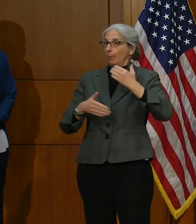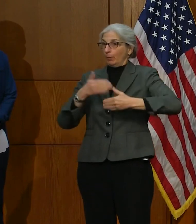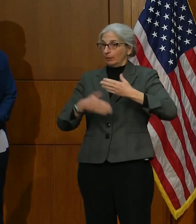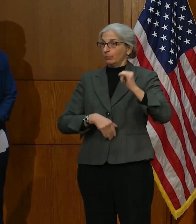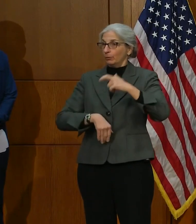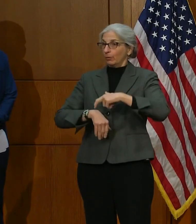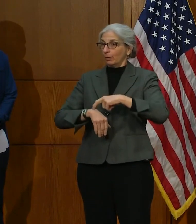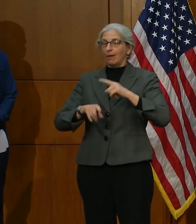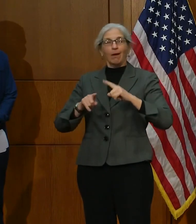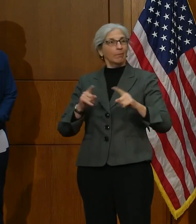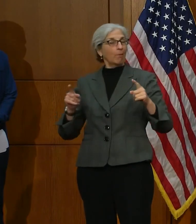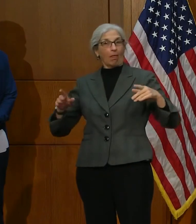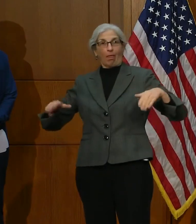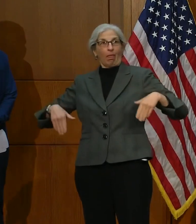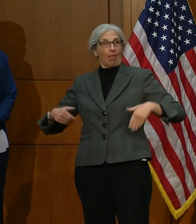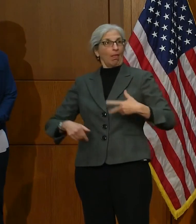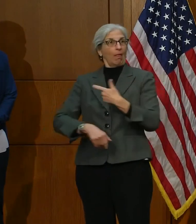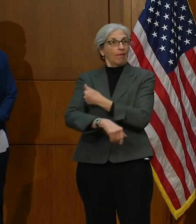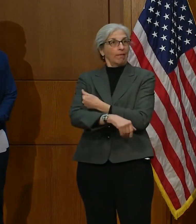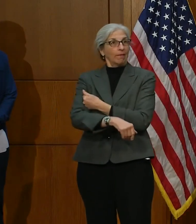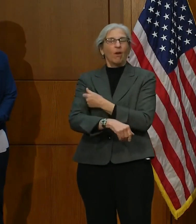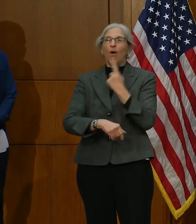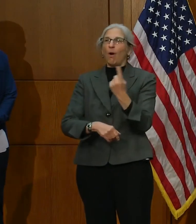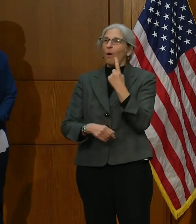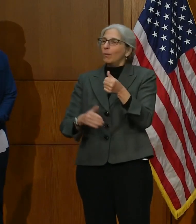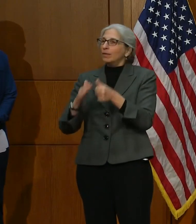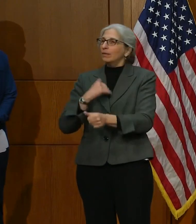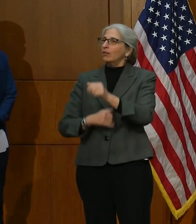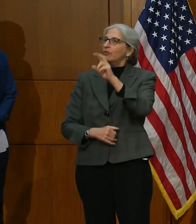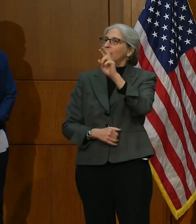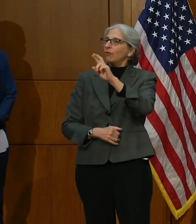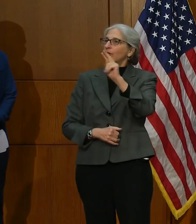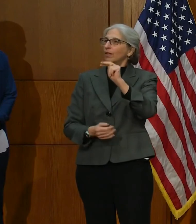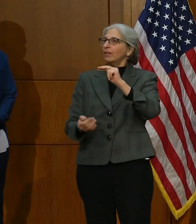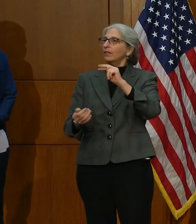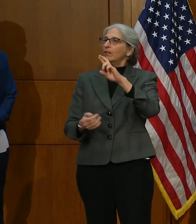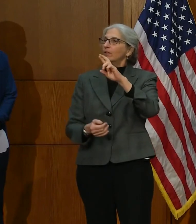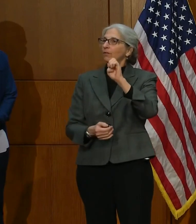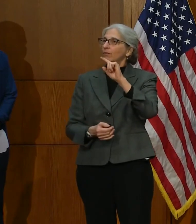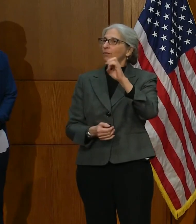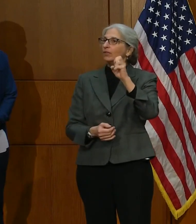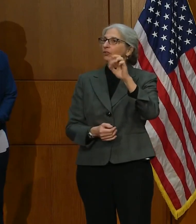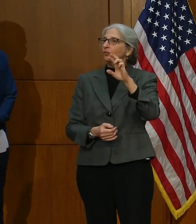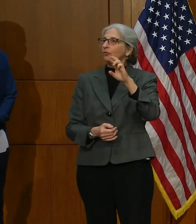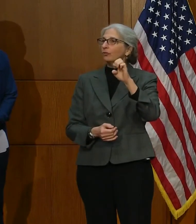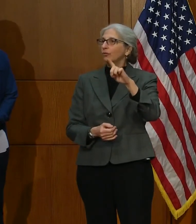PROCEDURES ALL THE TIME, BUT WE'RE IN A POSITION TO VACCINE AGAIN, ALWAYS UNDER A REGISTERED NURSE TO MAKE SURE